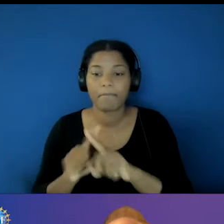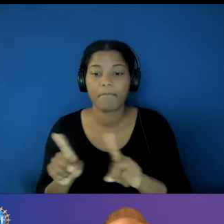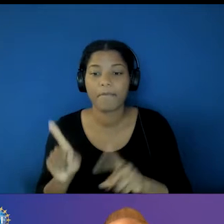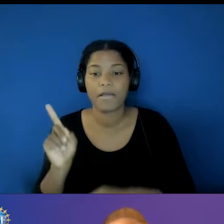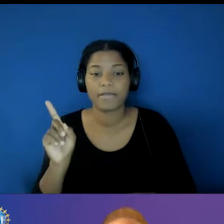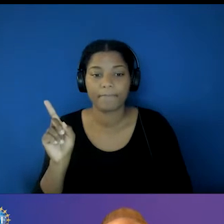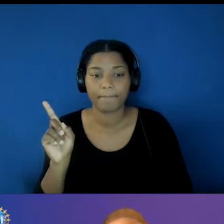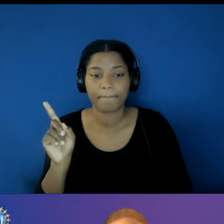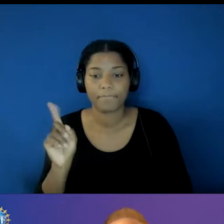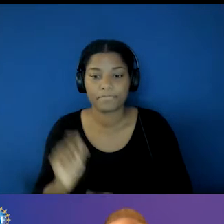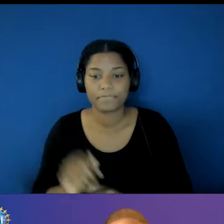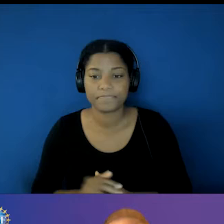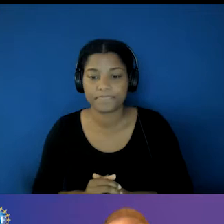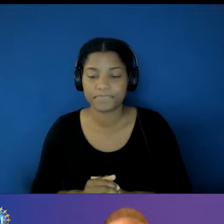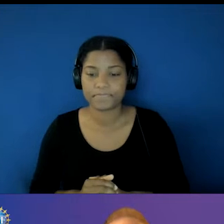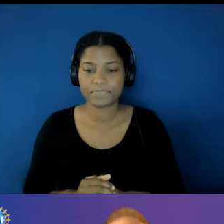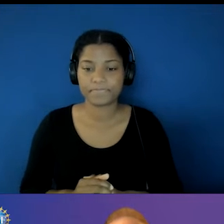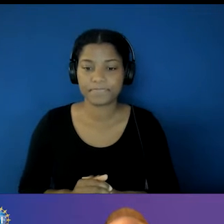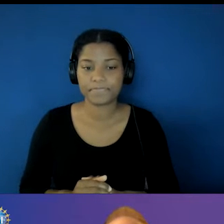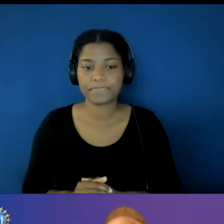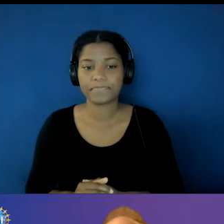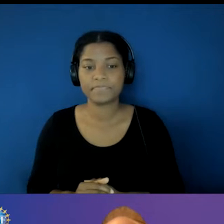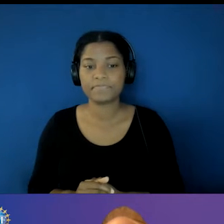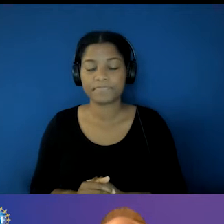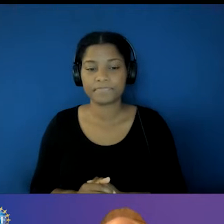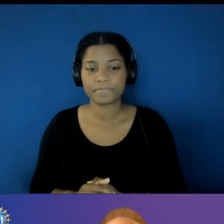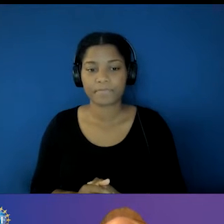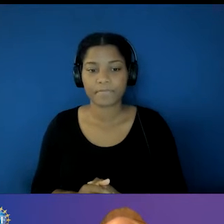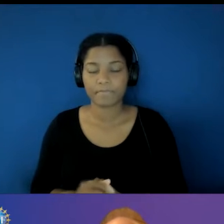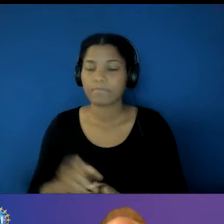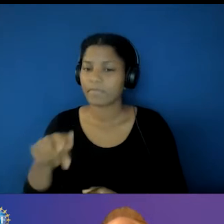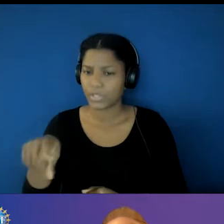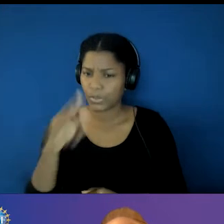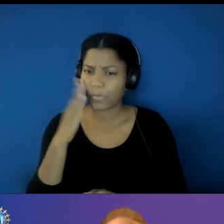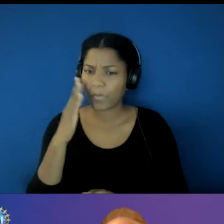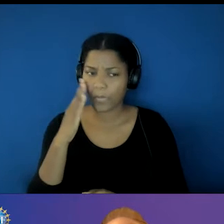too much I hope. Anyway, as you probably know, intellectual merit